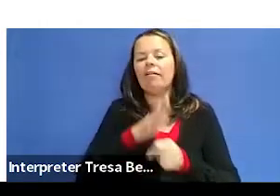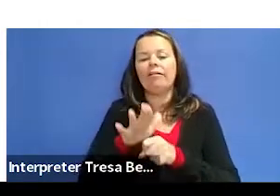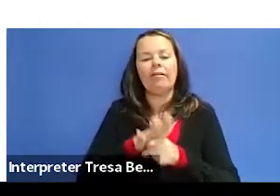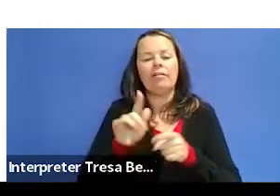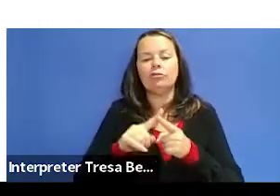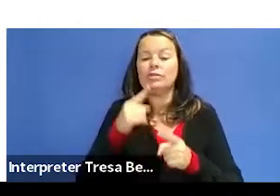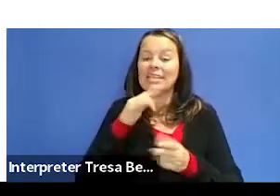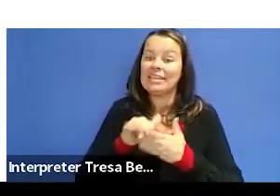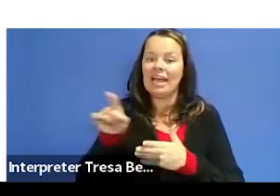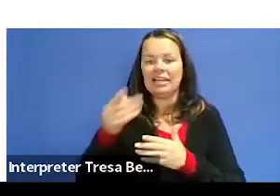It was pretty close.